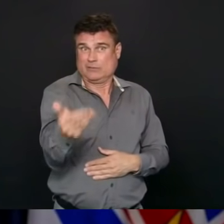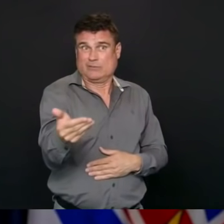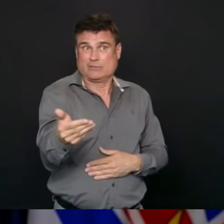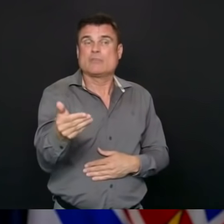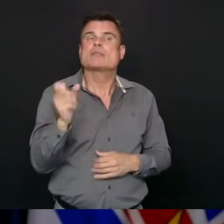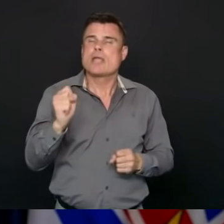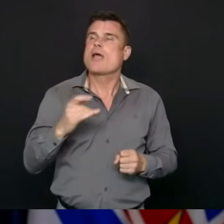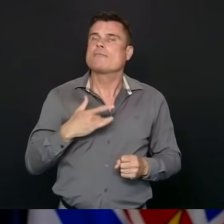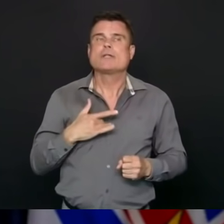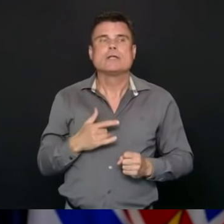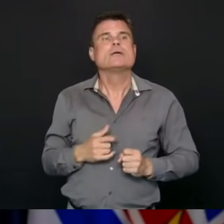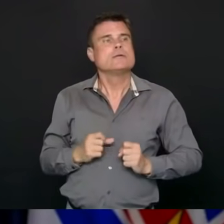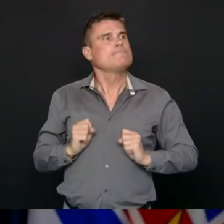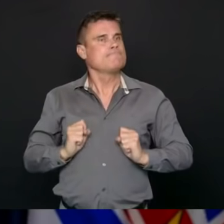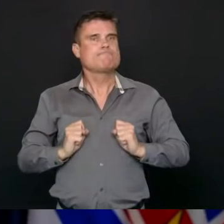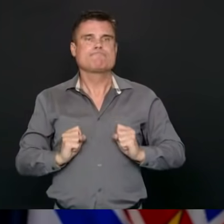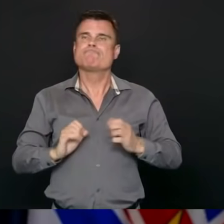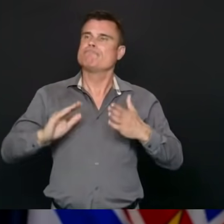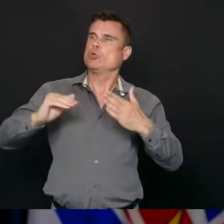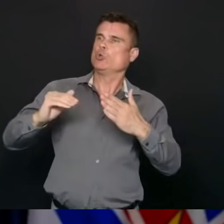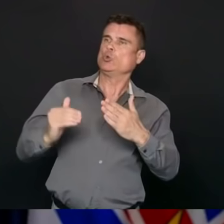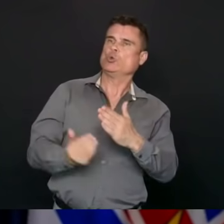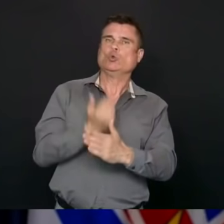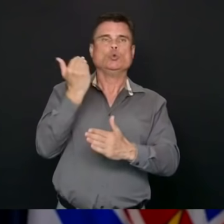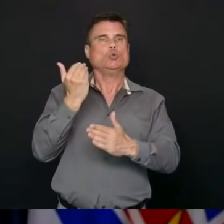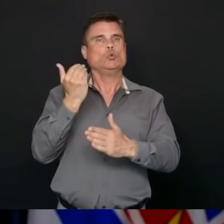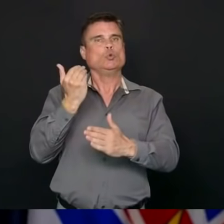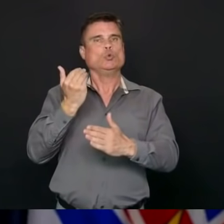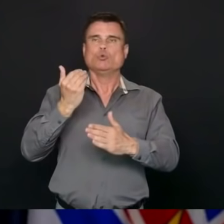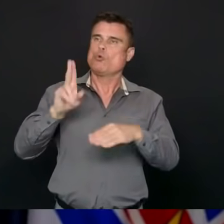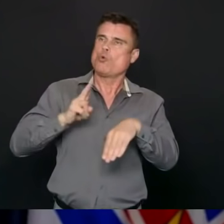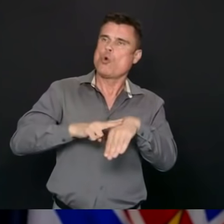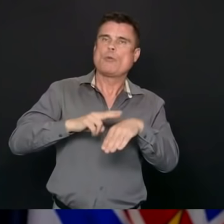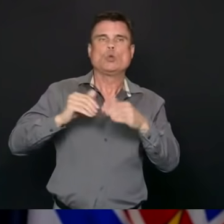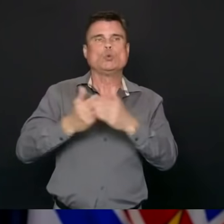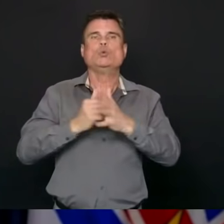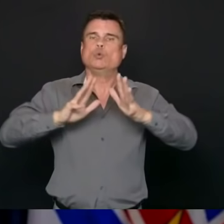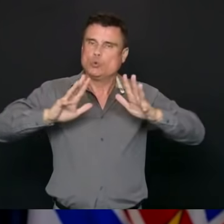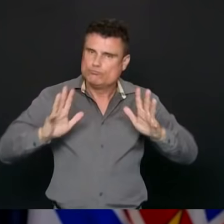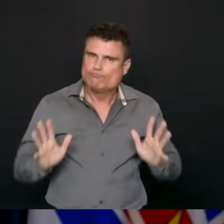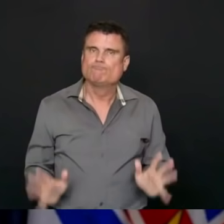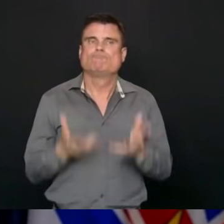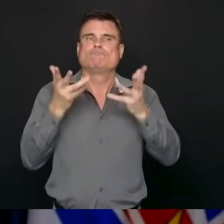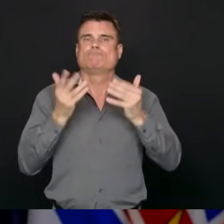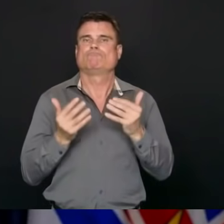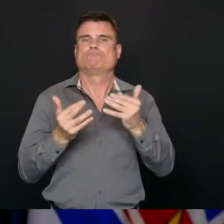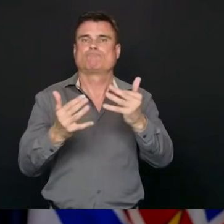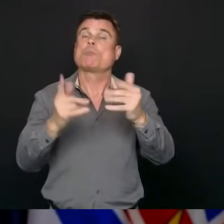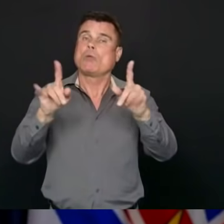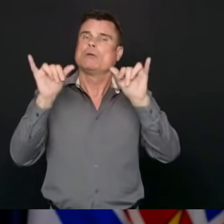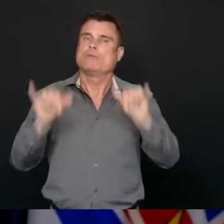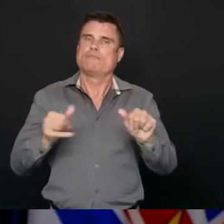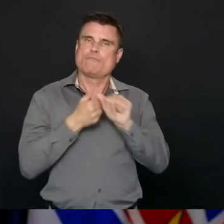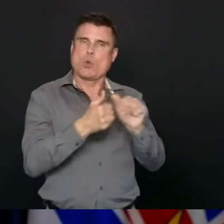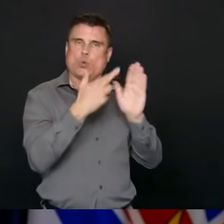This can be a summer of renewal but we need to continue to be 100% all in. Even as rules perhaps change and opportunities